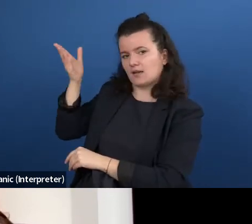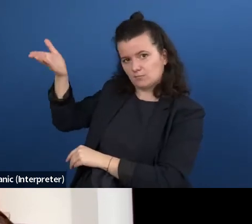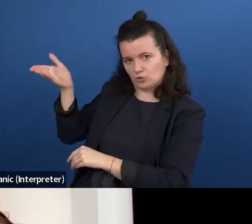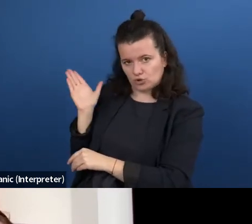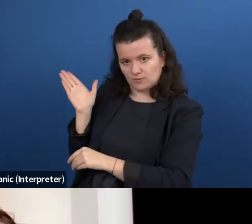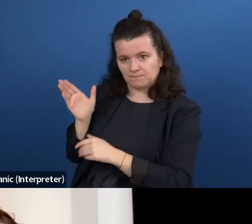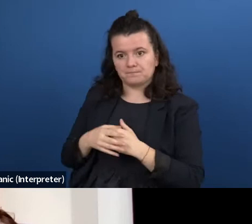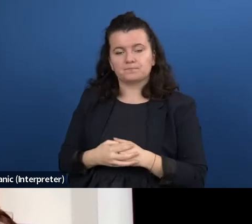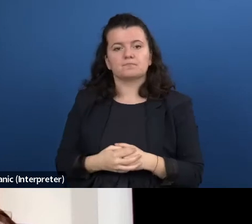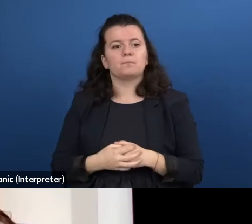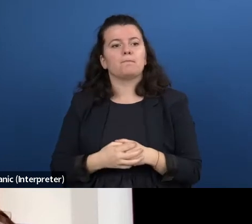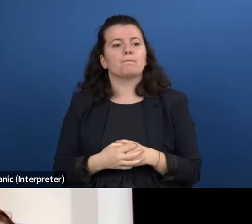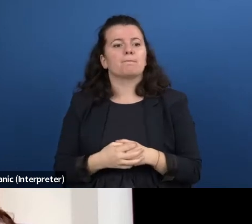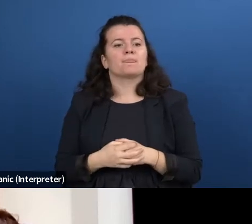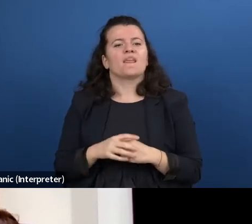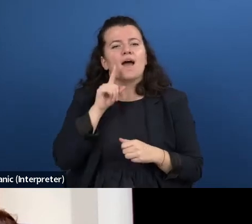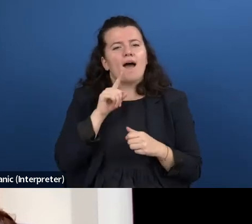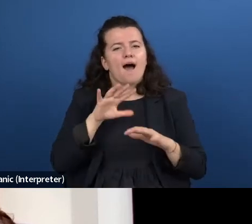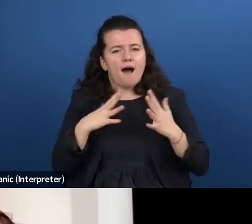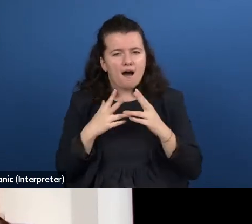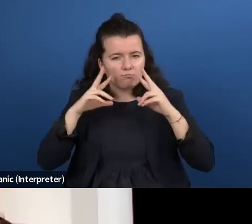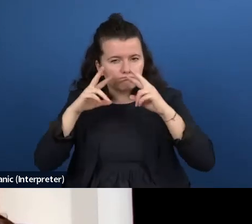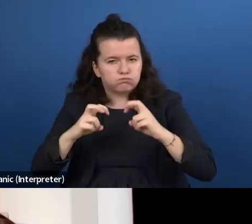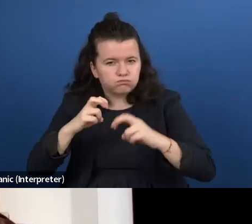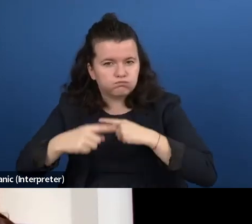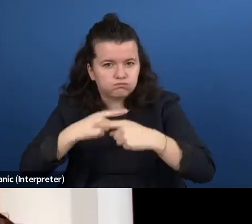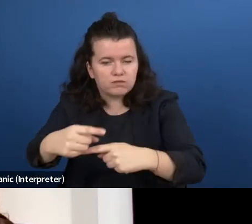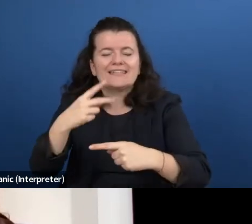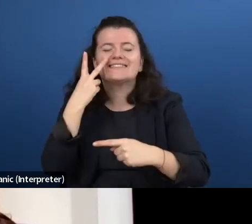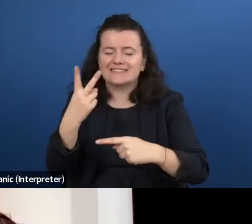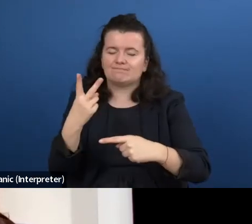we wanted to hold direct interviews with victims.